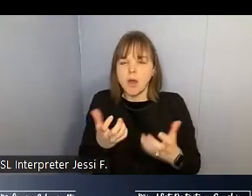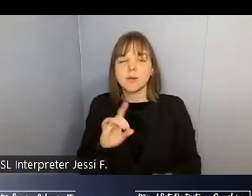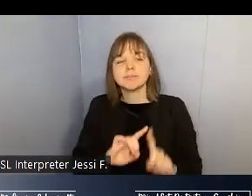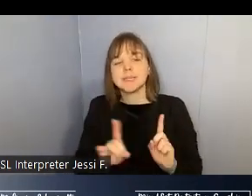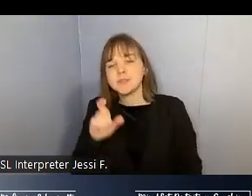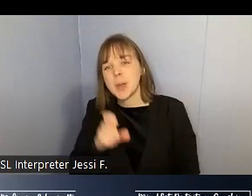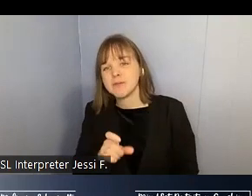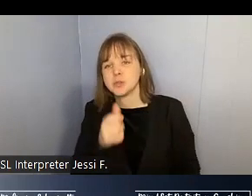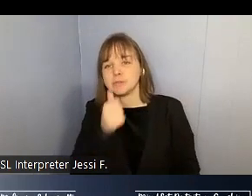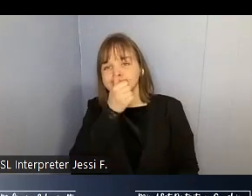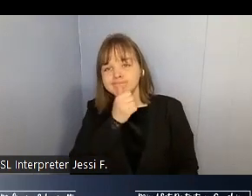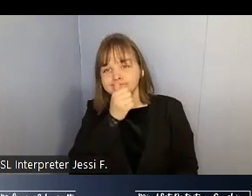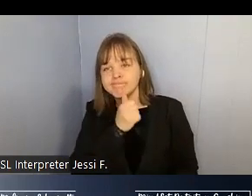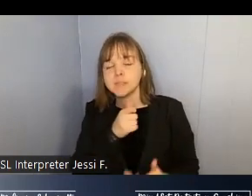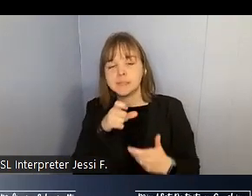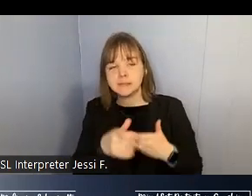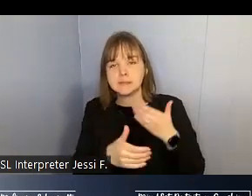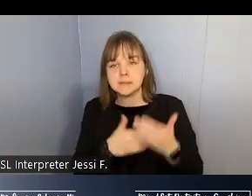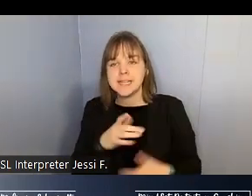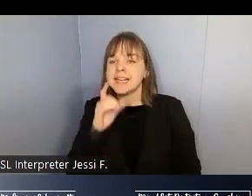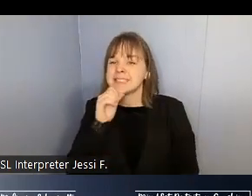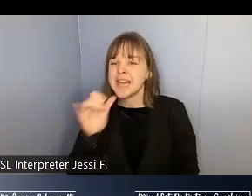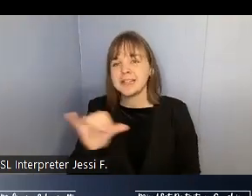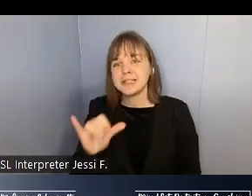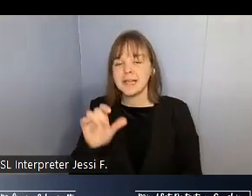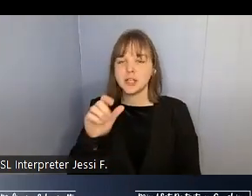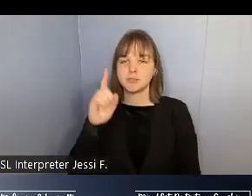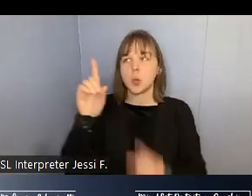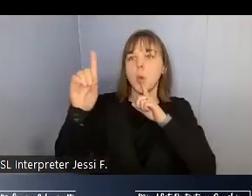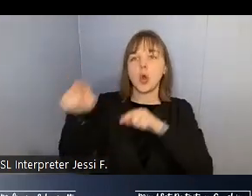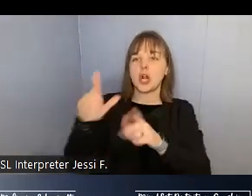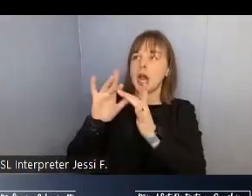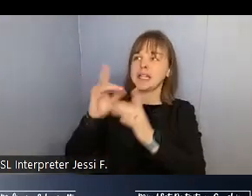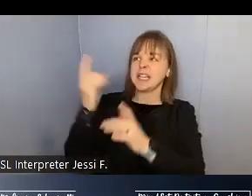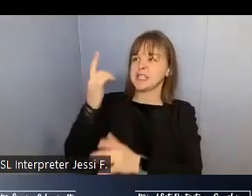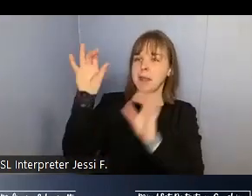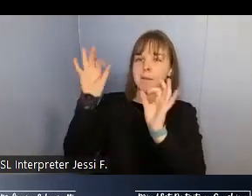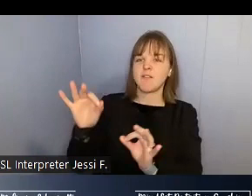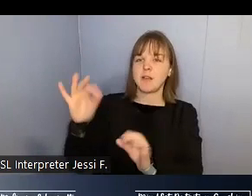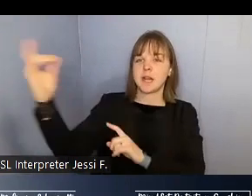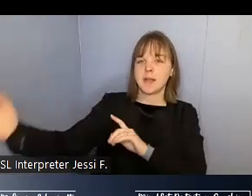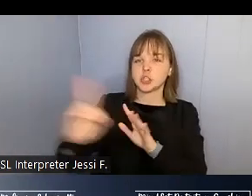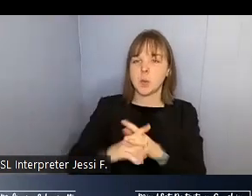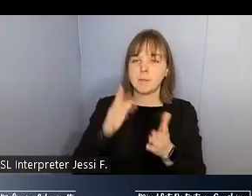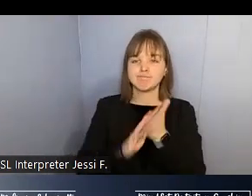not going to show up like Amazon Prime on your stoop tomorrow. It takes time and effort.